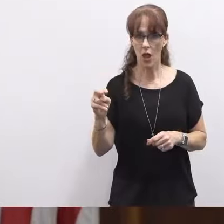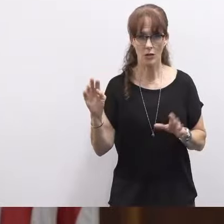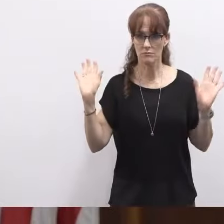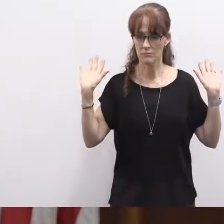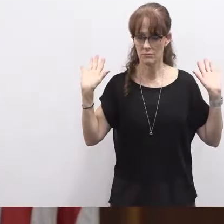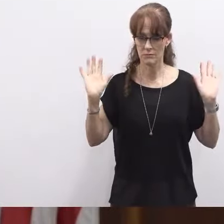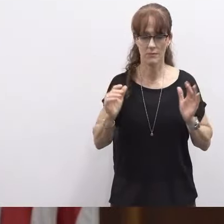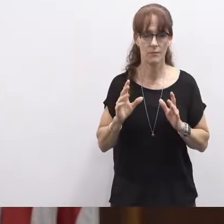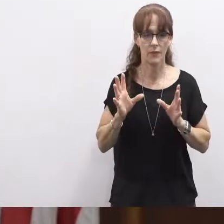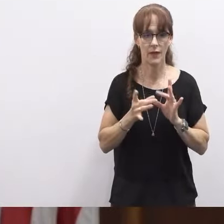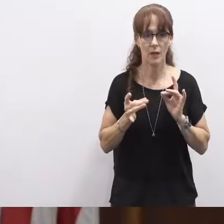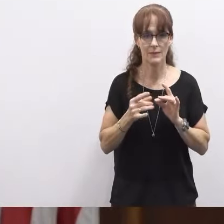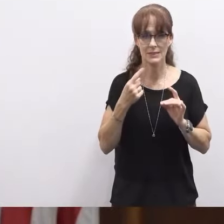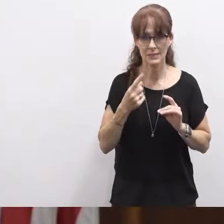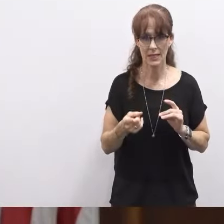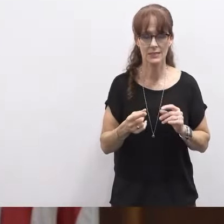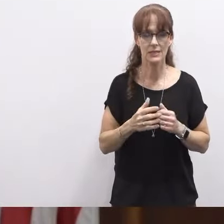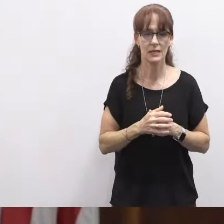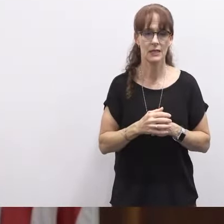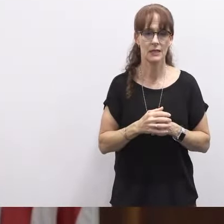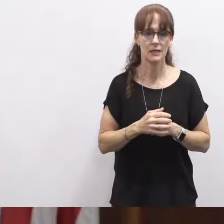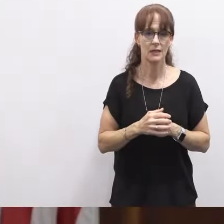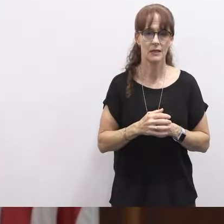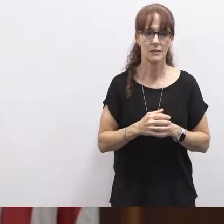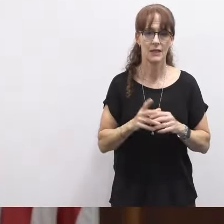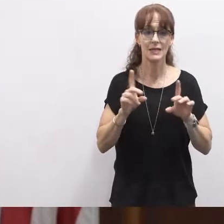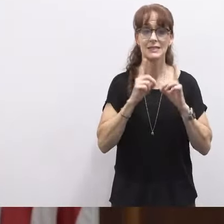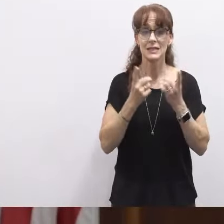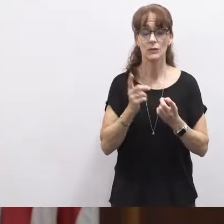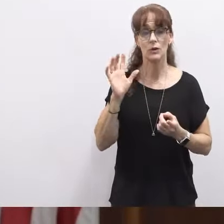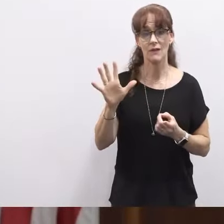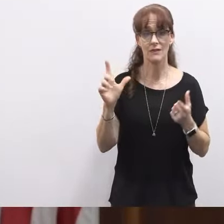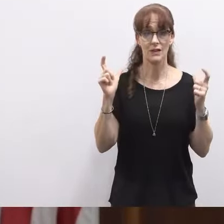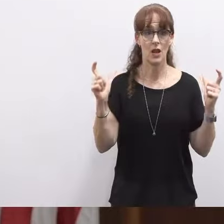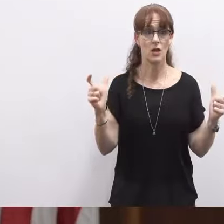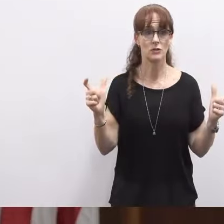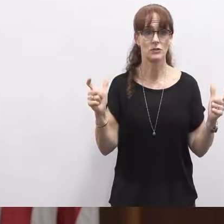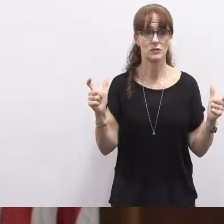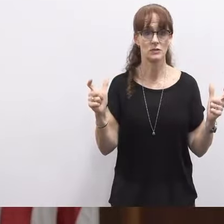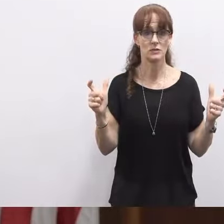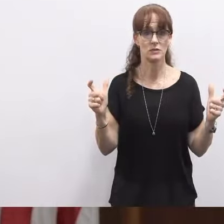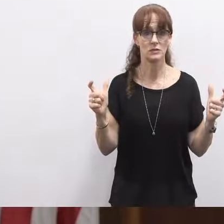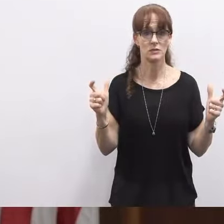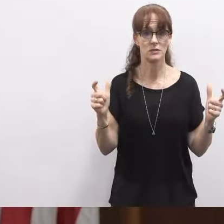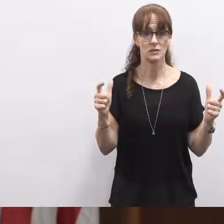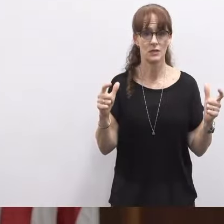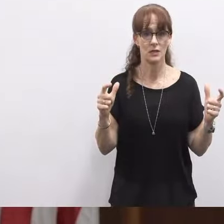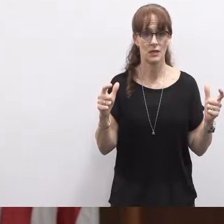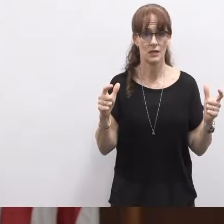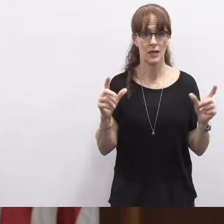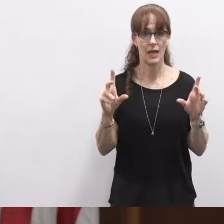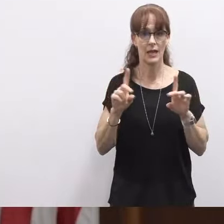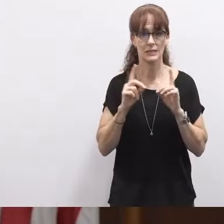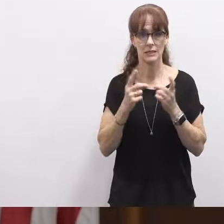But one of the comments also is that District 5 is large and geographically and District 3 is small.